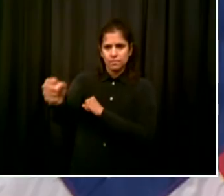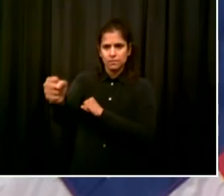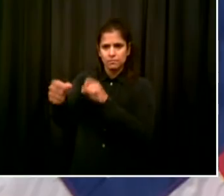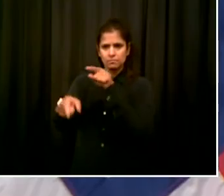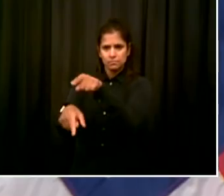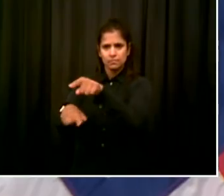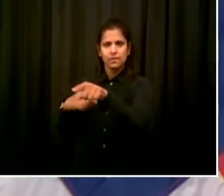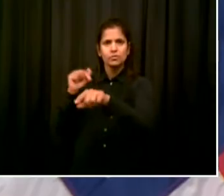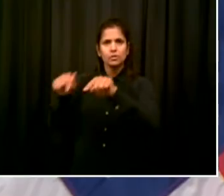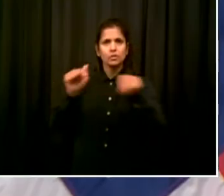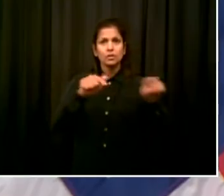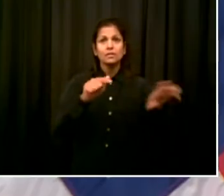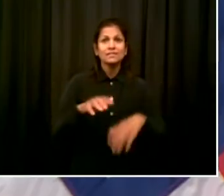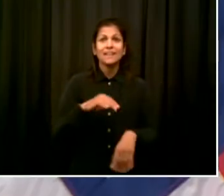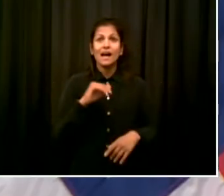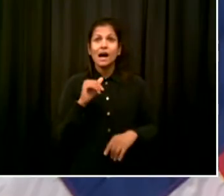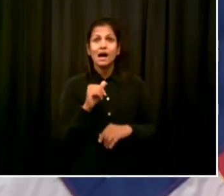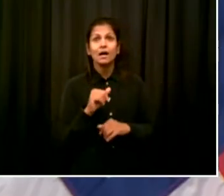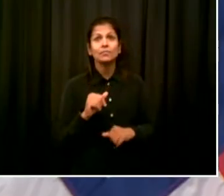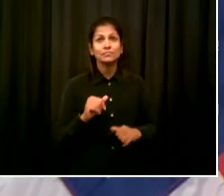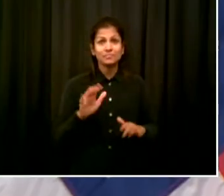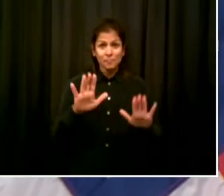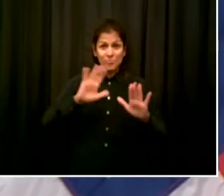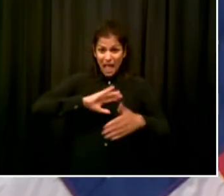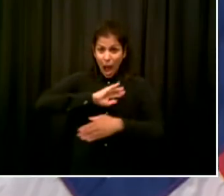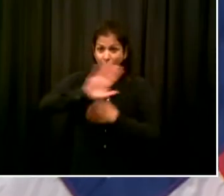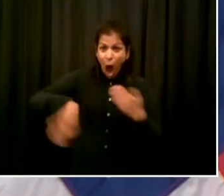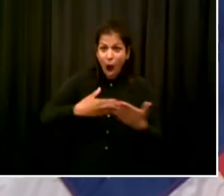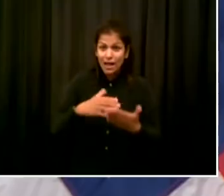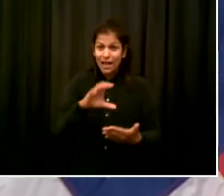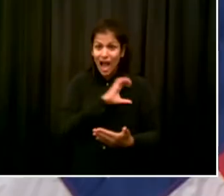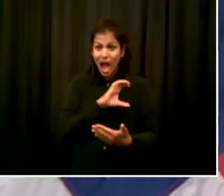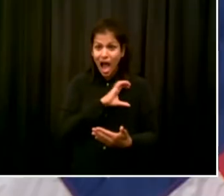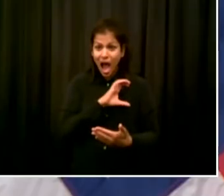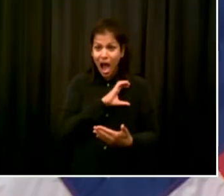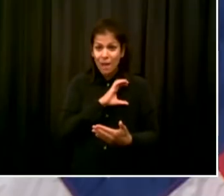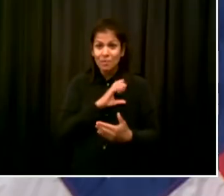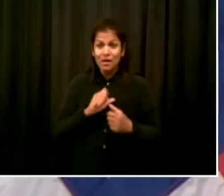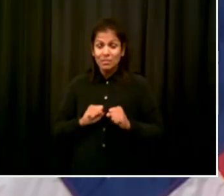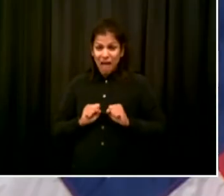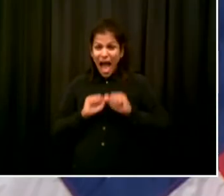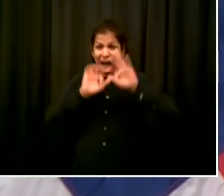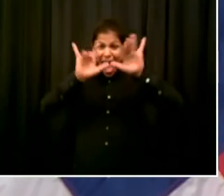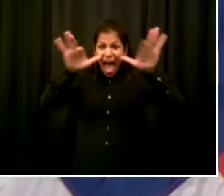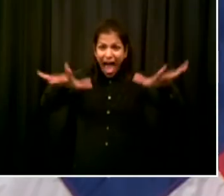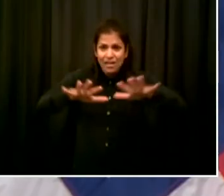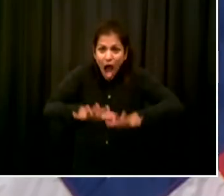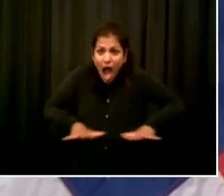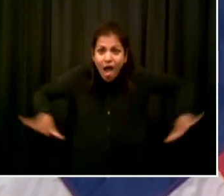IS TO SQUARE BLOCKS IN ONE AREA . BELIEVE ME,T HEP ELOPE